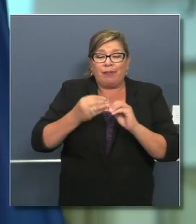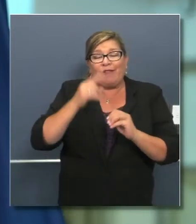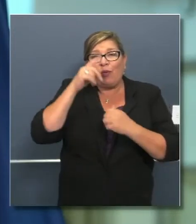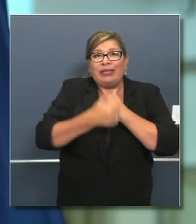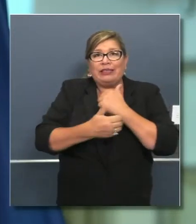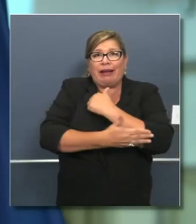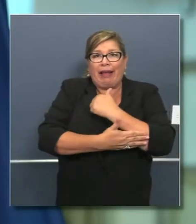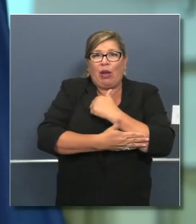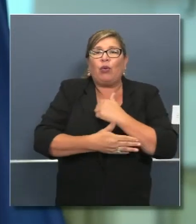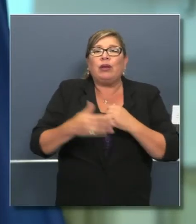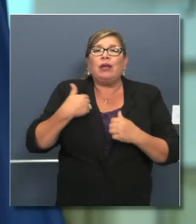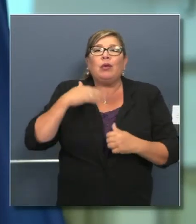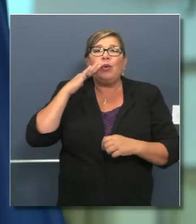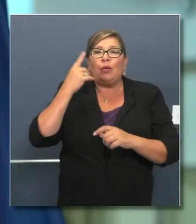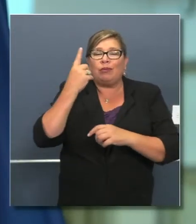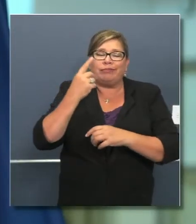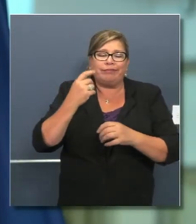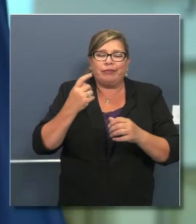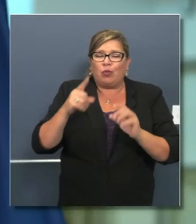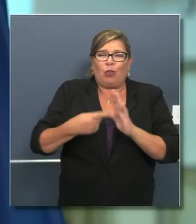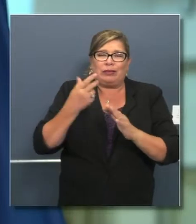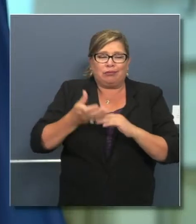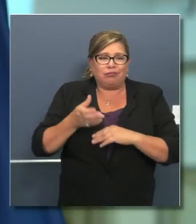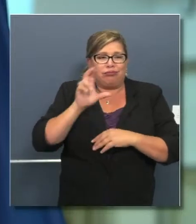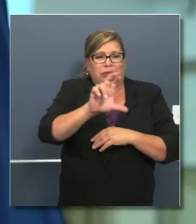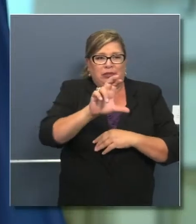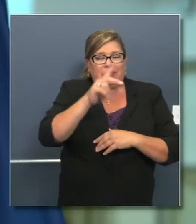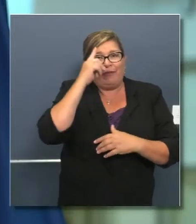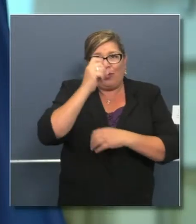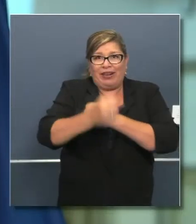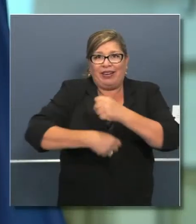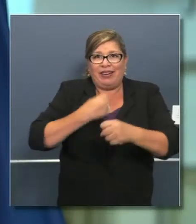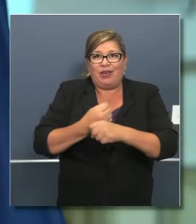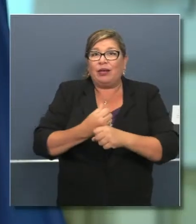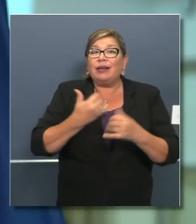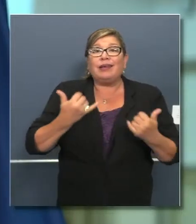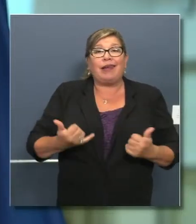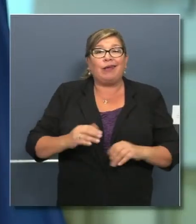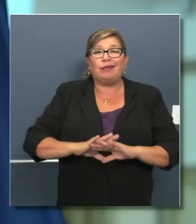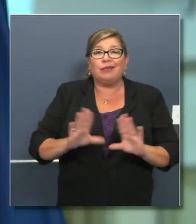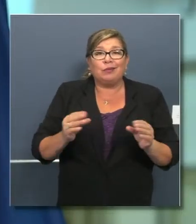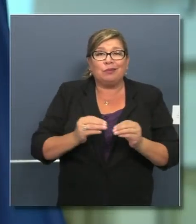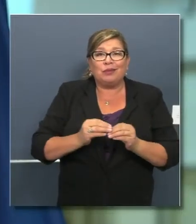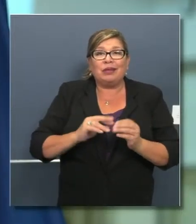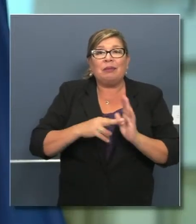mean business and and again we're just trying to keep people in business in a responsible and